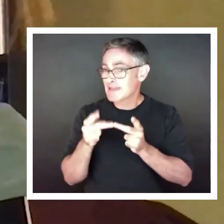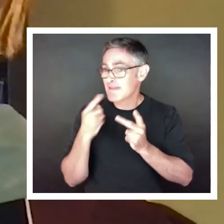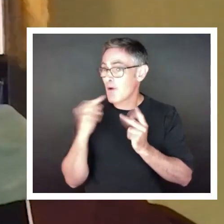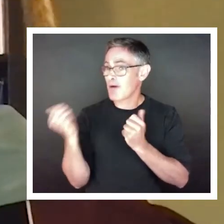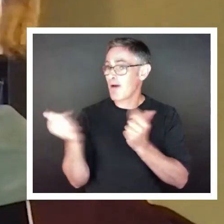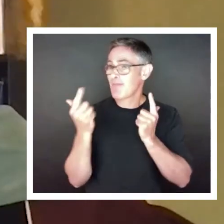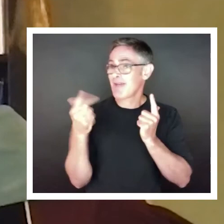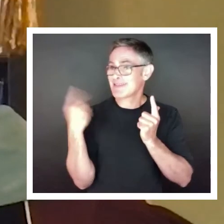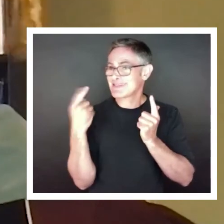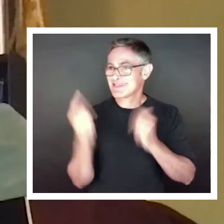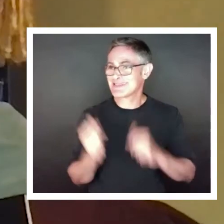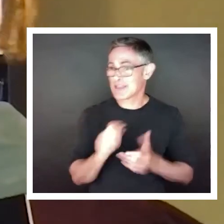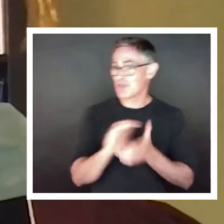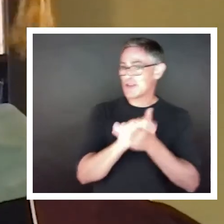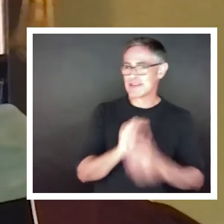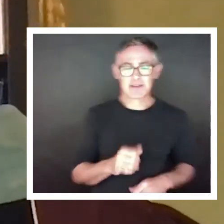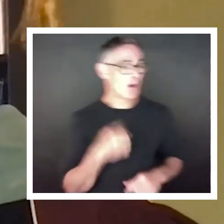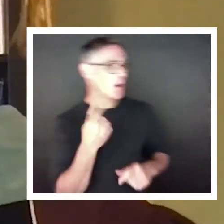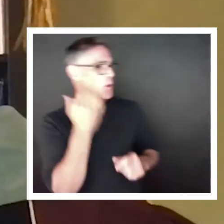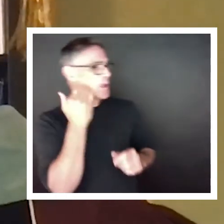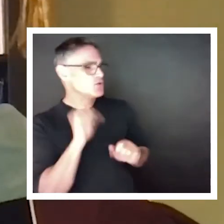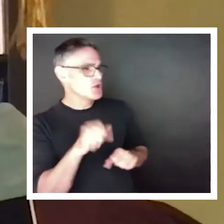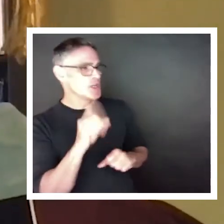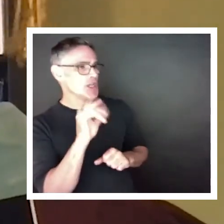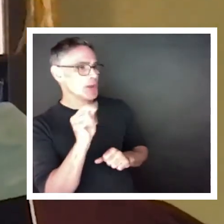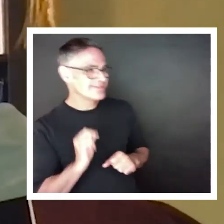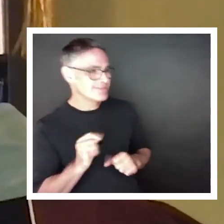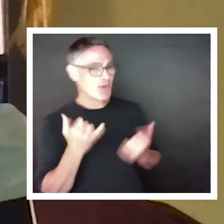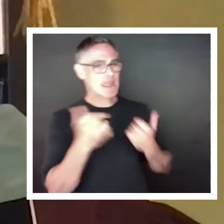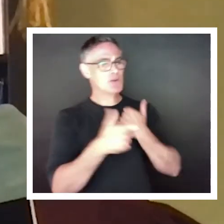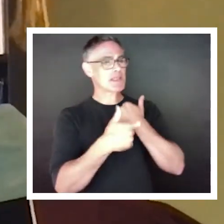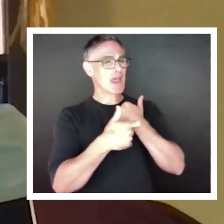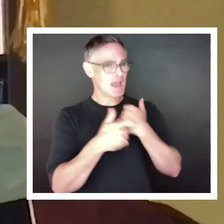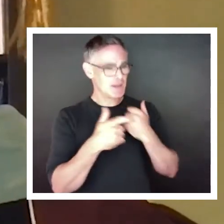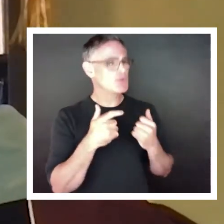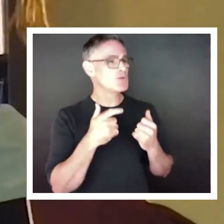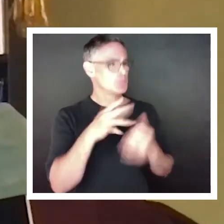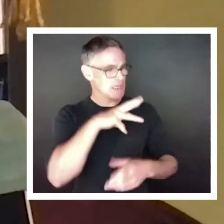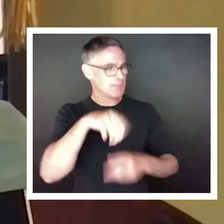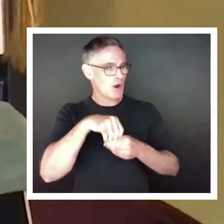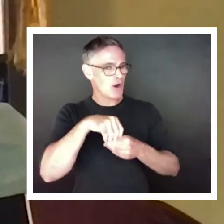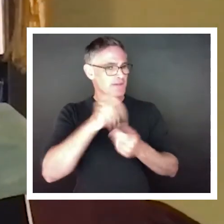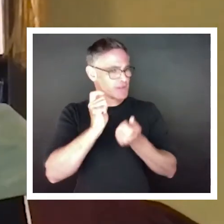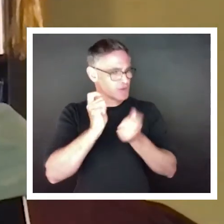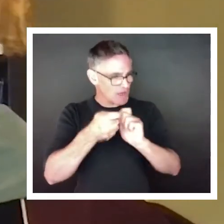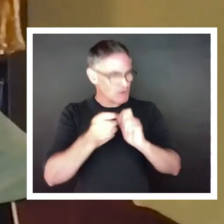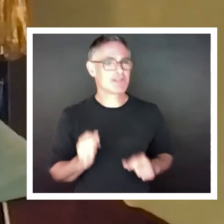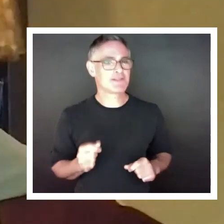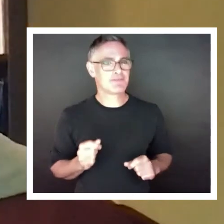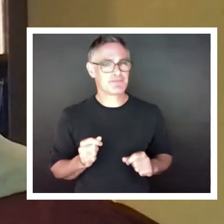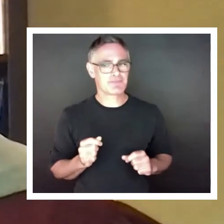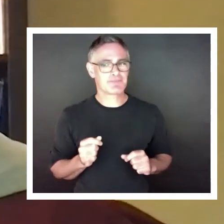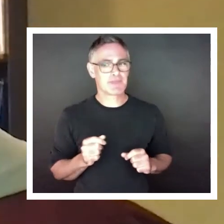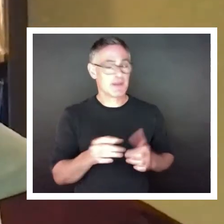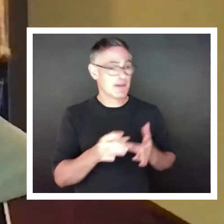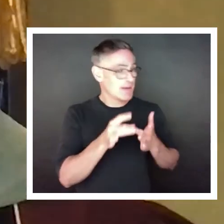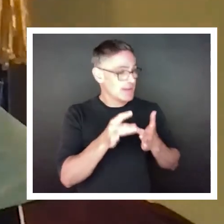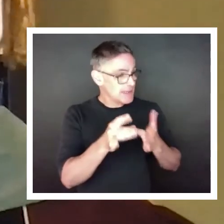We knew you could do it. And now is the time to be part of change, leading and engaging with young children,